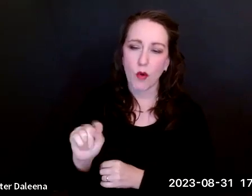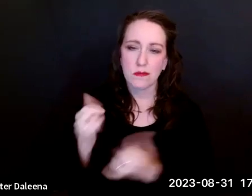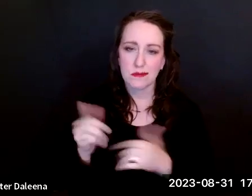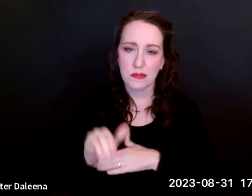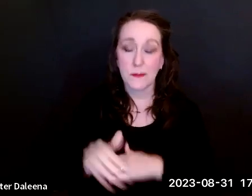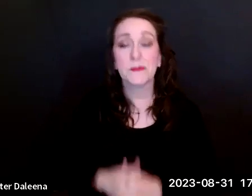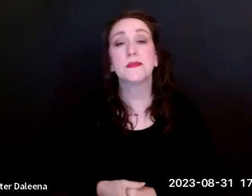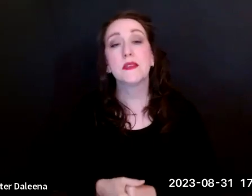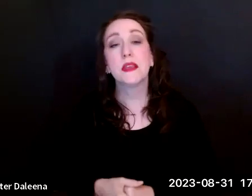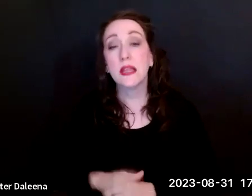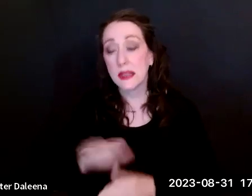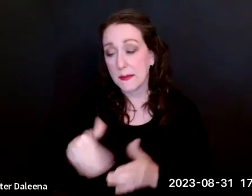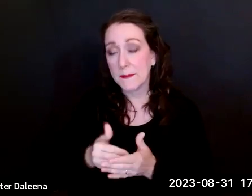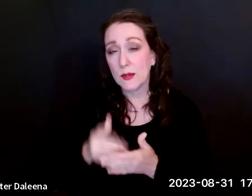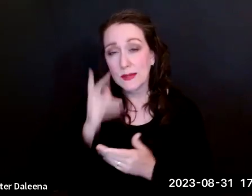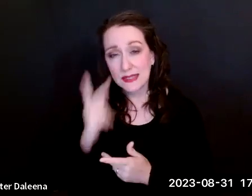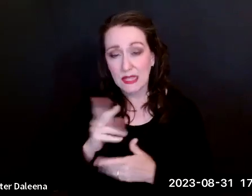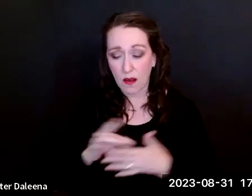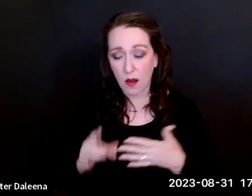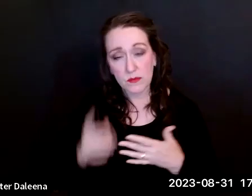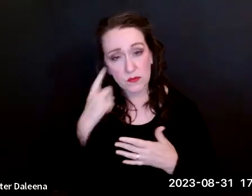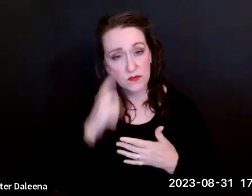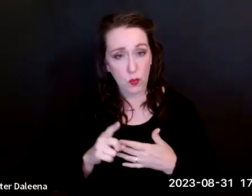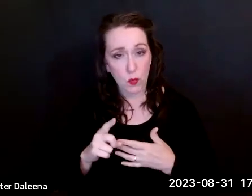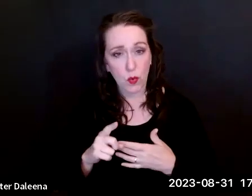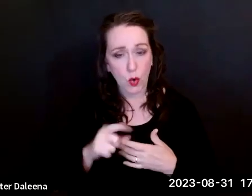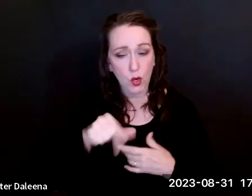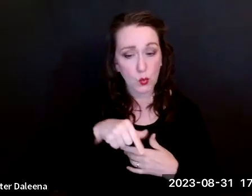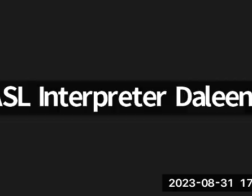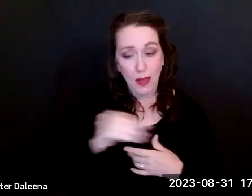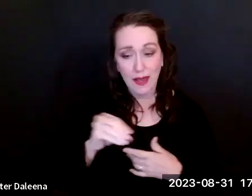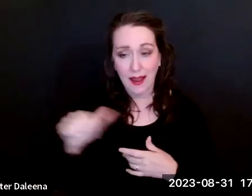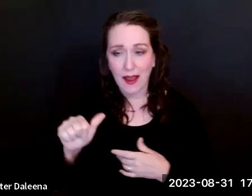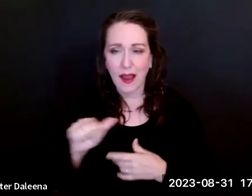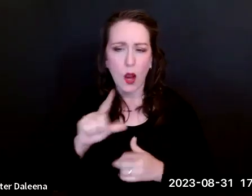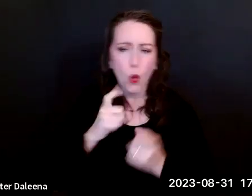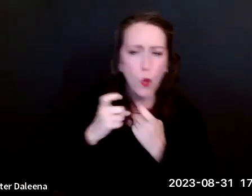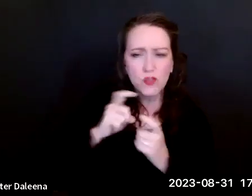towards the middle you should see options for the question and answer box and the chat box